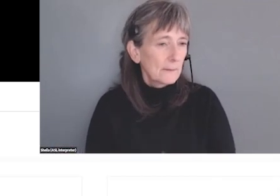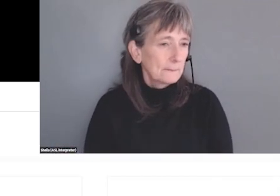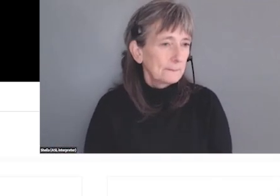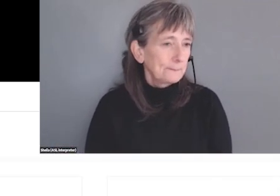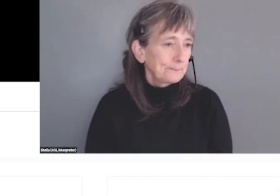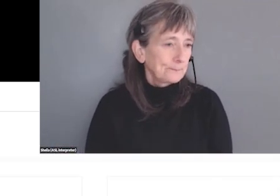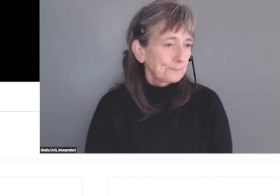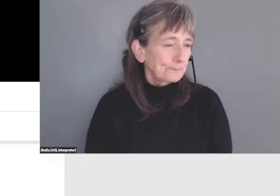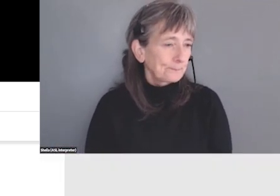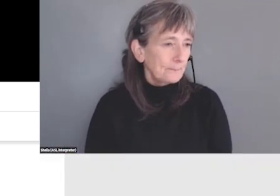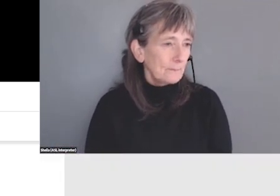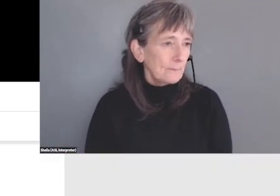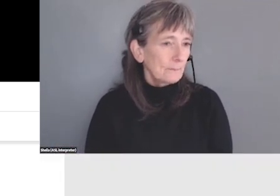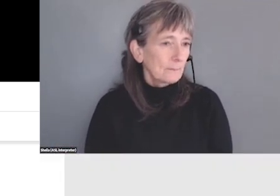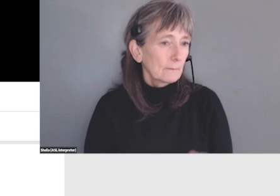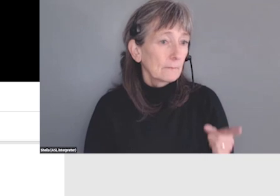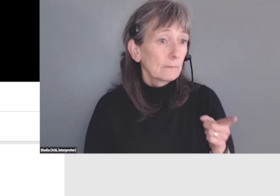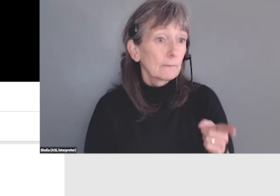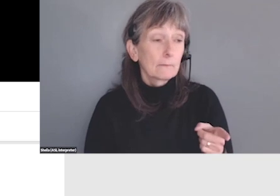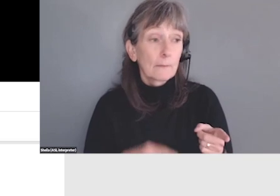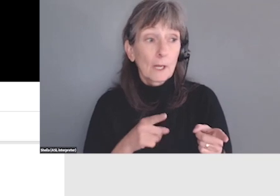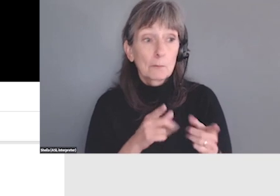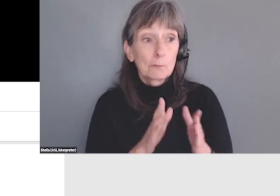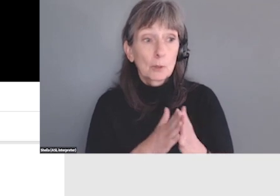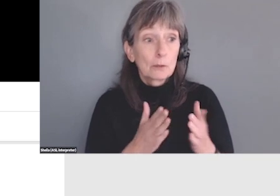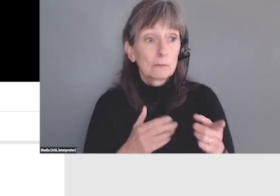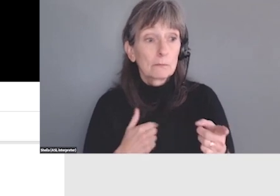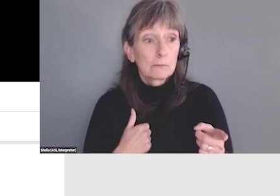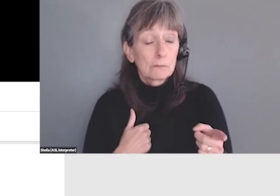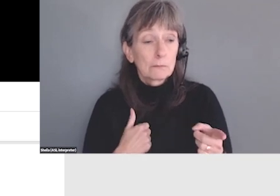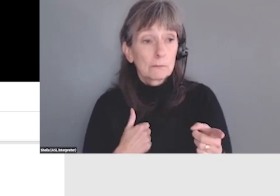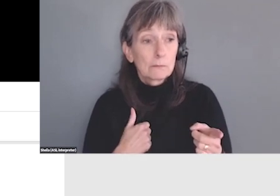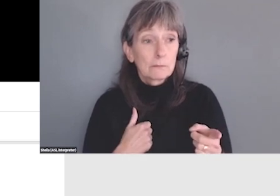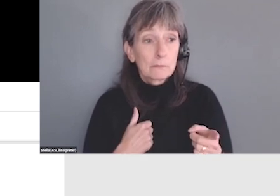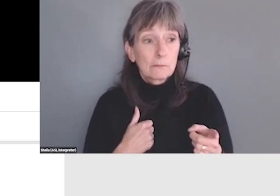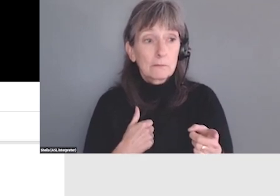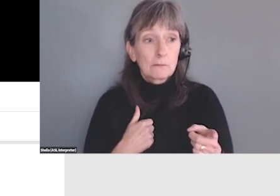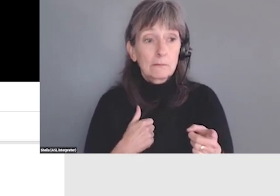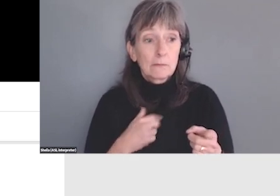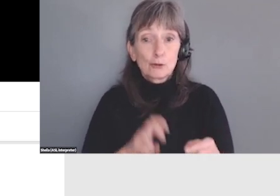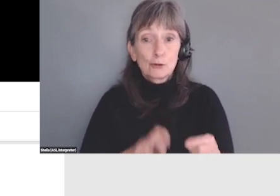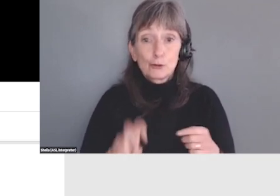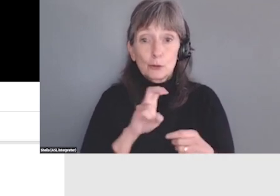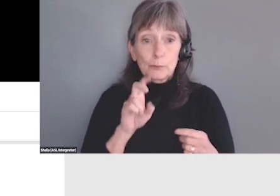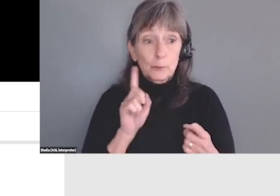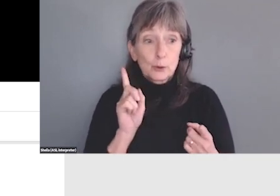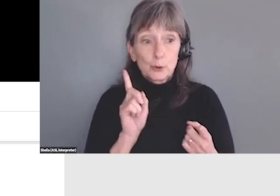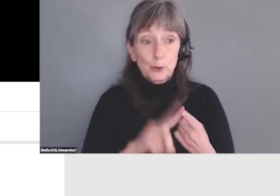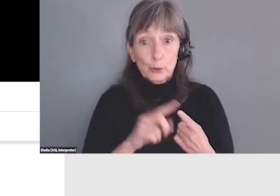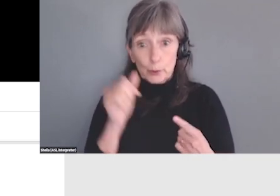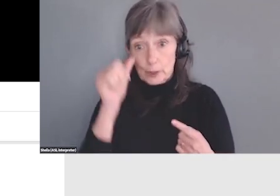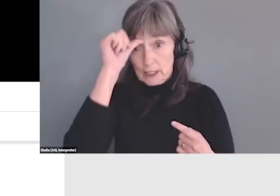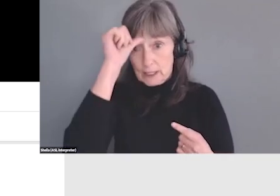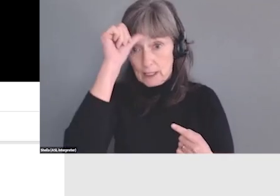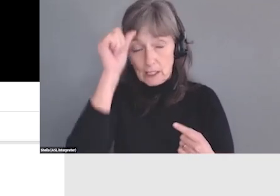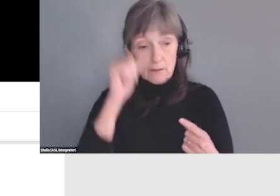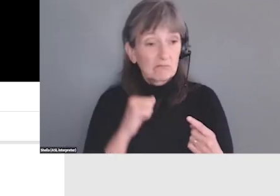Over here, I'm in a book. It's "A Passage to India." It has a number of chapters. We've got